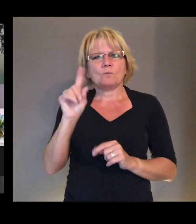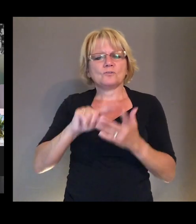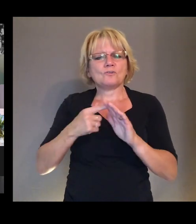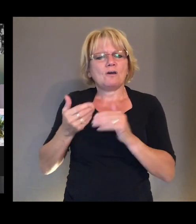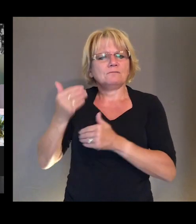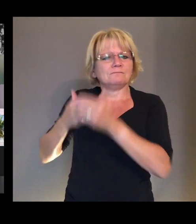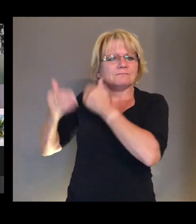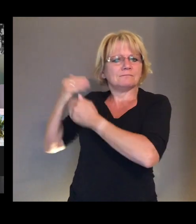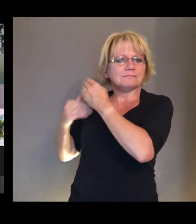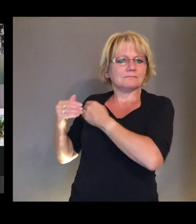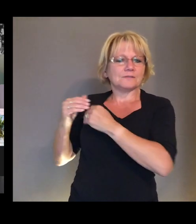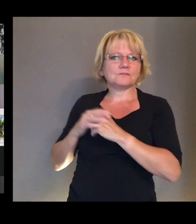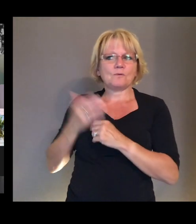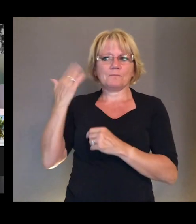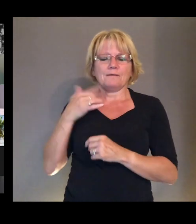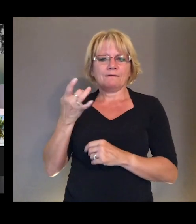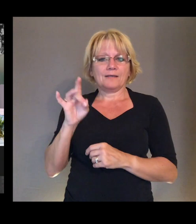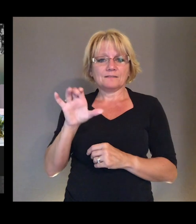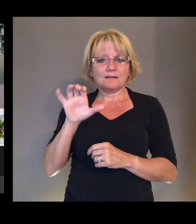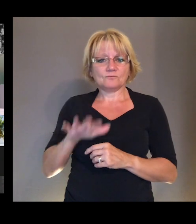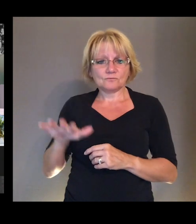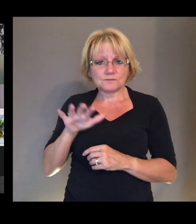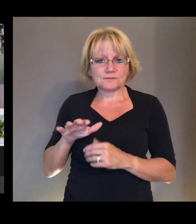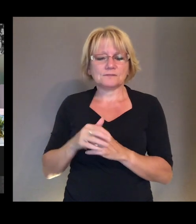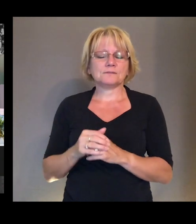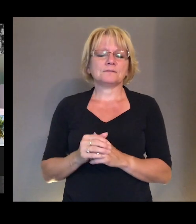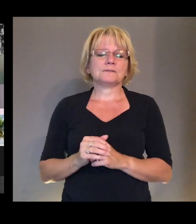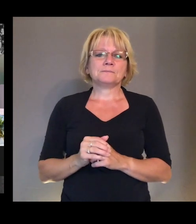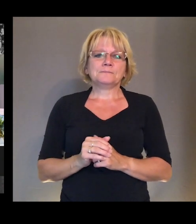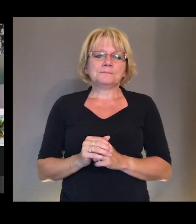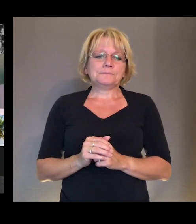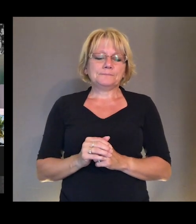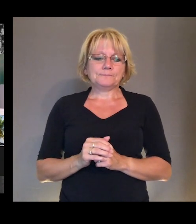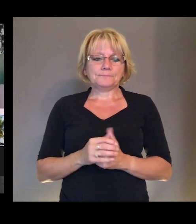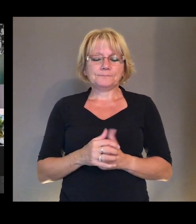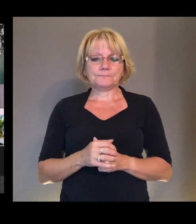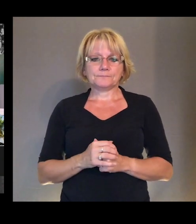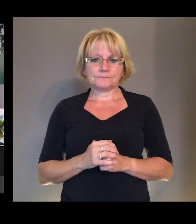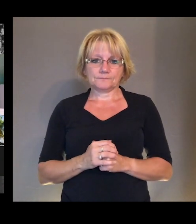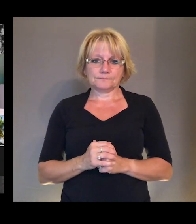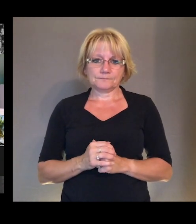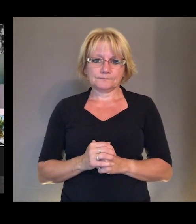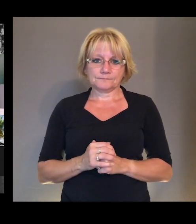but understanding of where it's come from, so we've looking at it in the 1800s where it began, next slide, please.